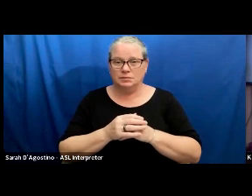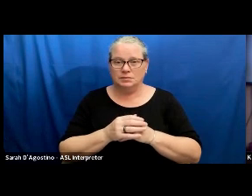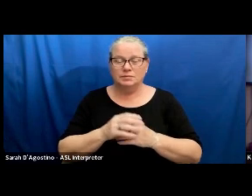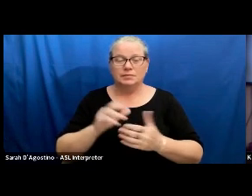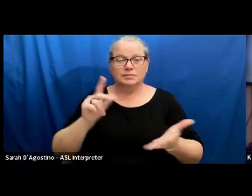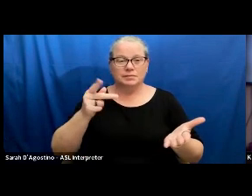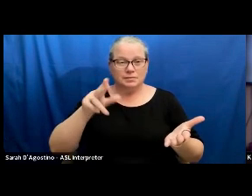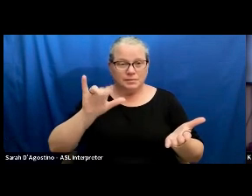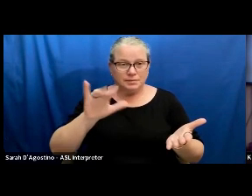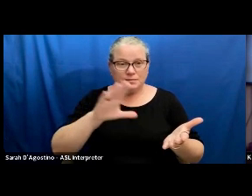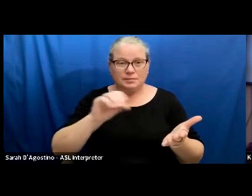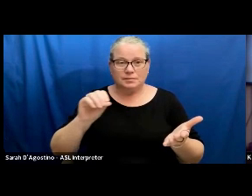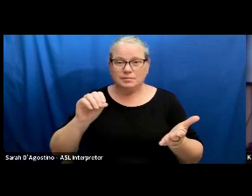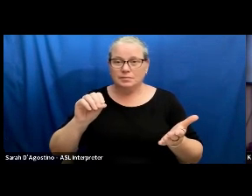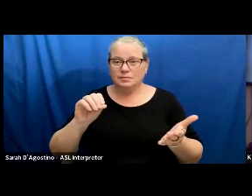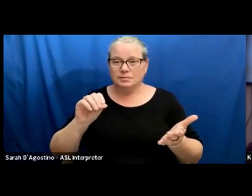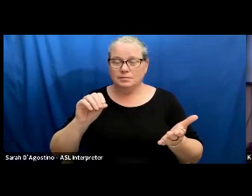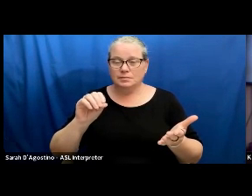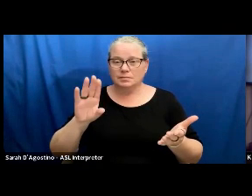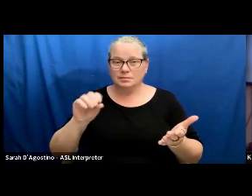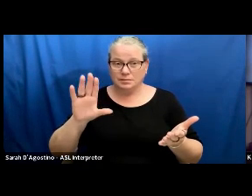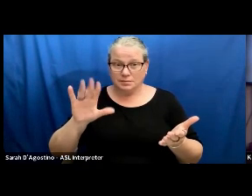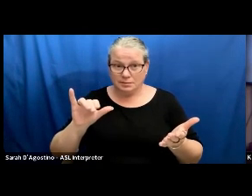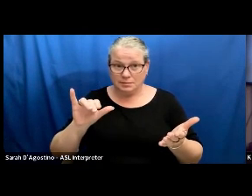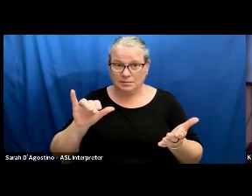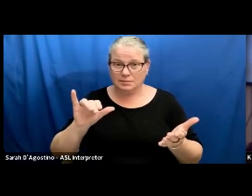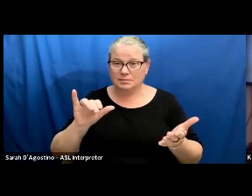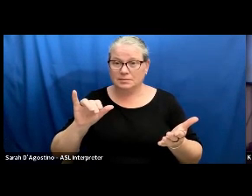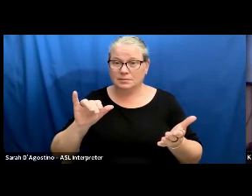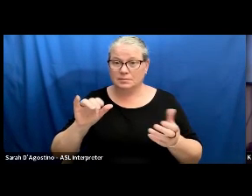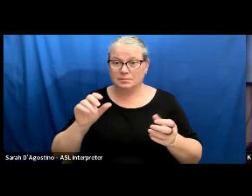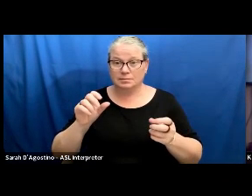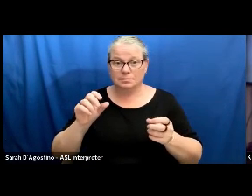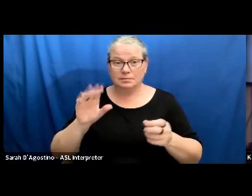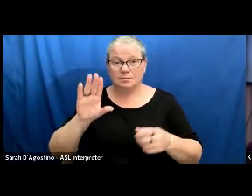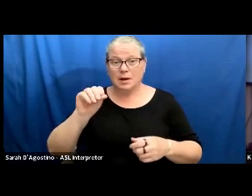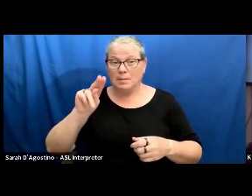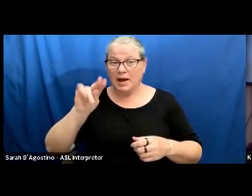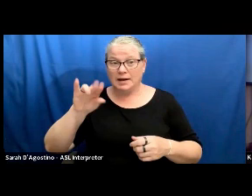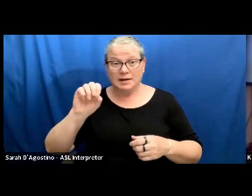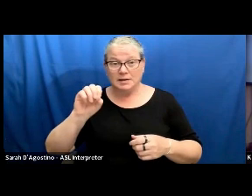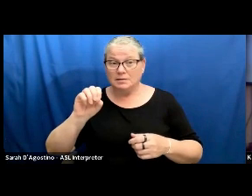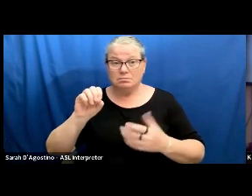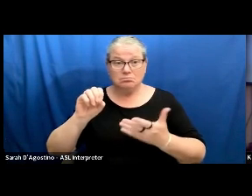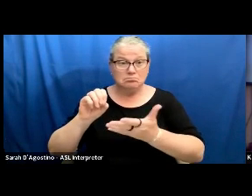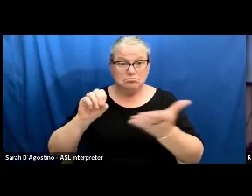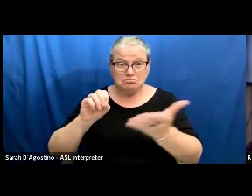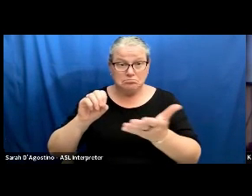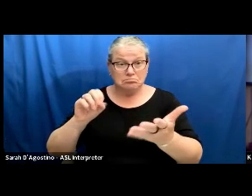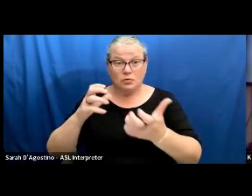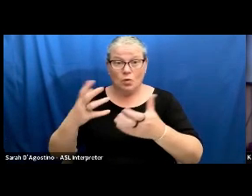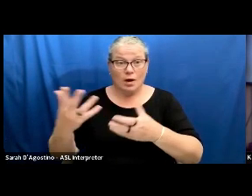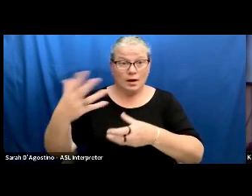opportunity to um jump in if before we wrap up if there's anything that they would like